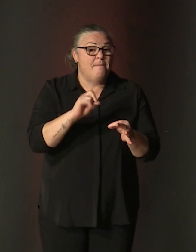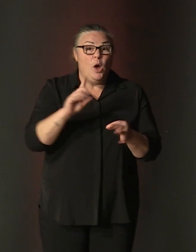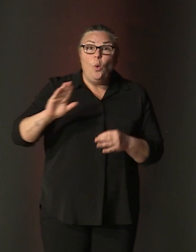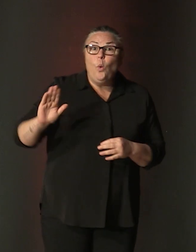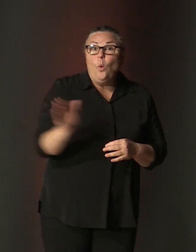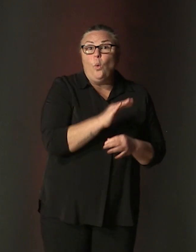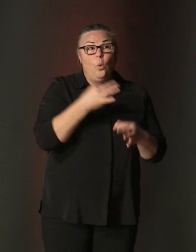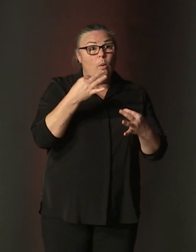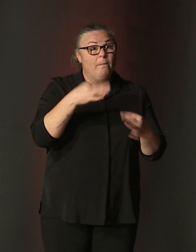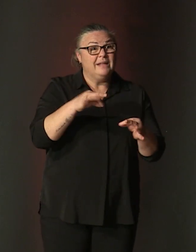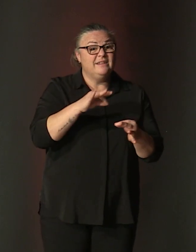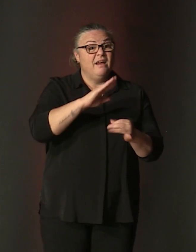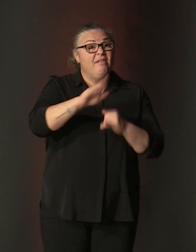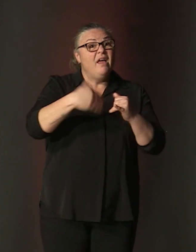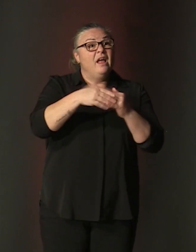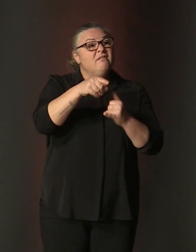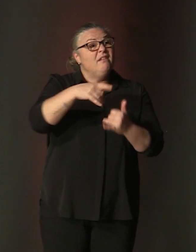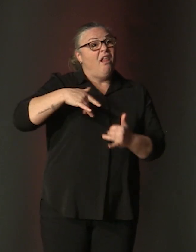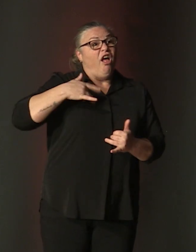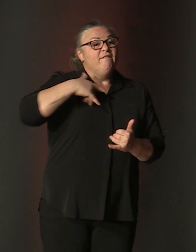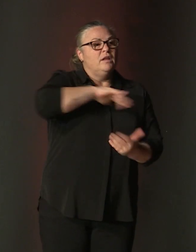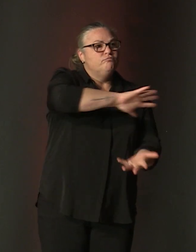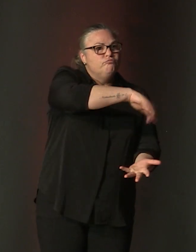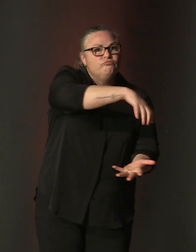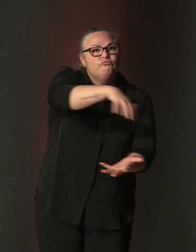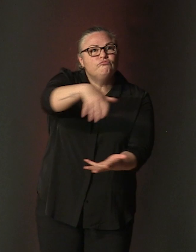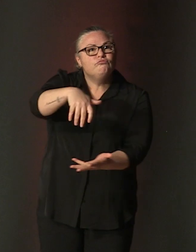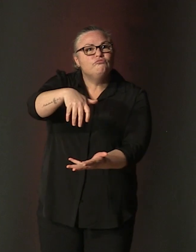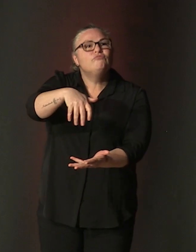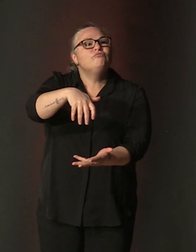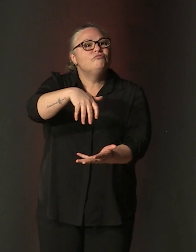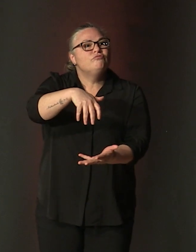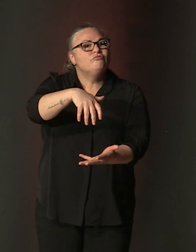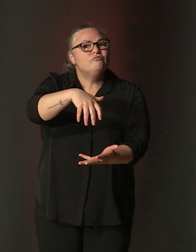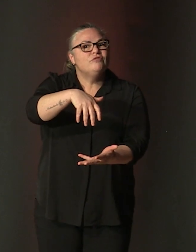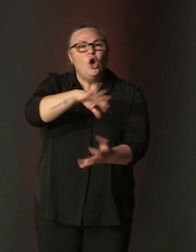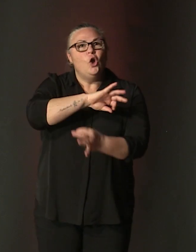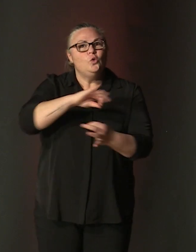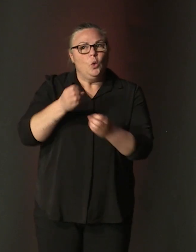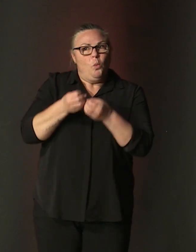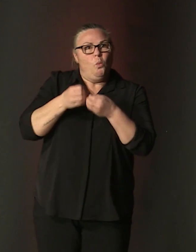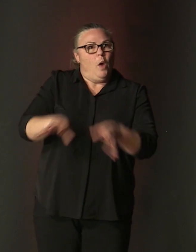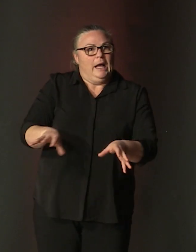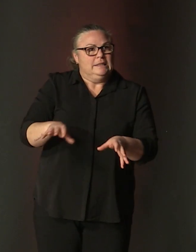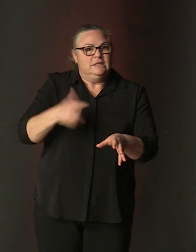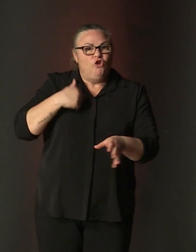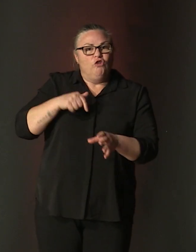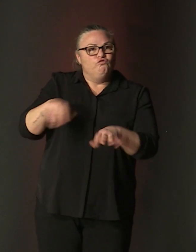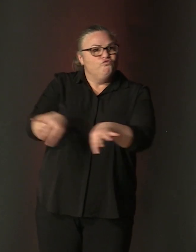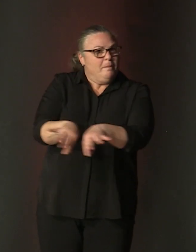All the plastic currently in use will be recovered at the end of its lifetime, not seen as a waste